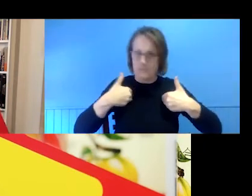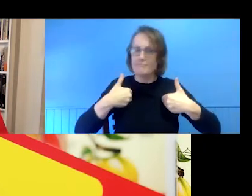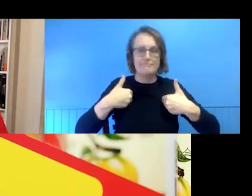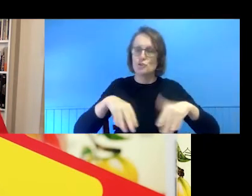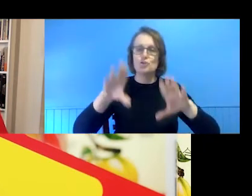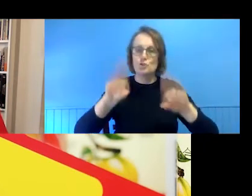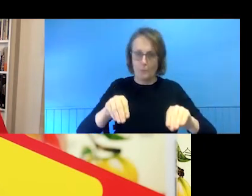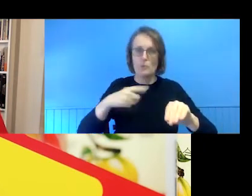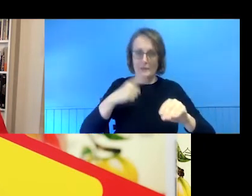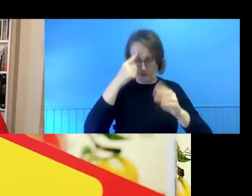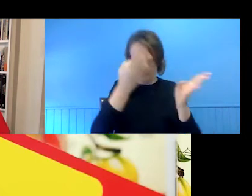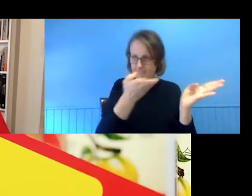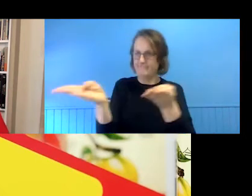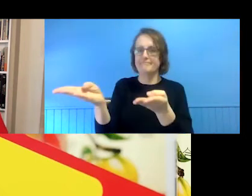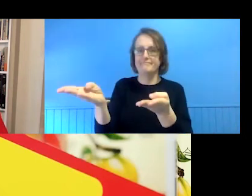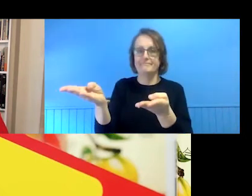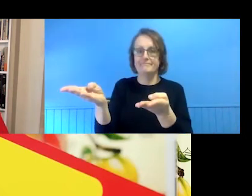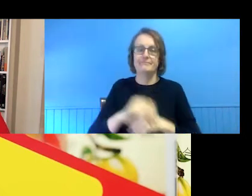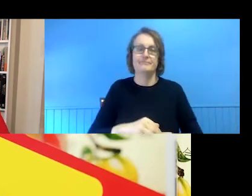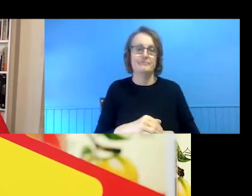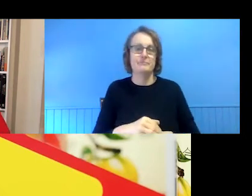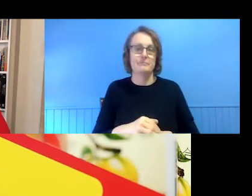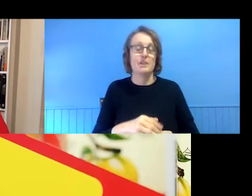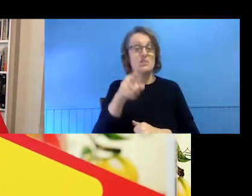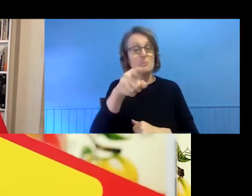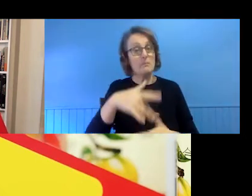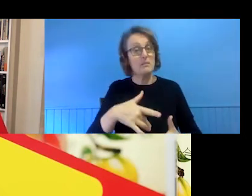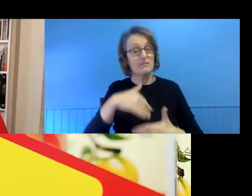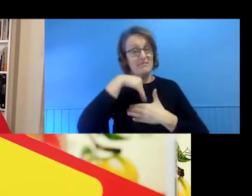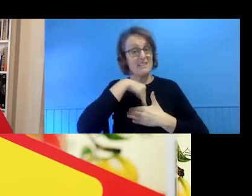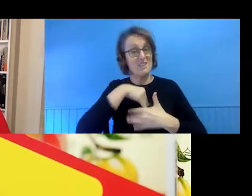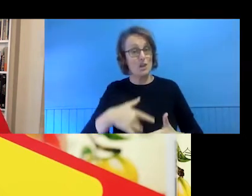go back to the drawing board. Even if you don't feel like it's the